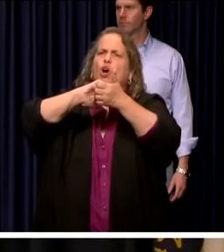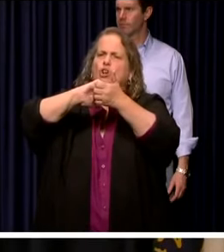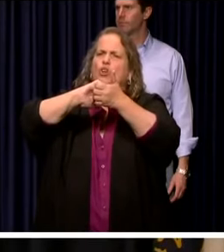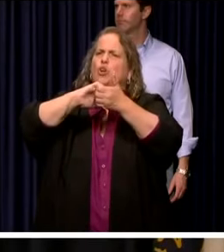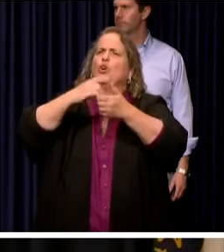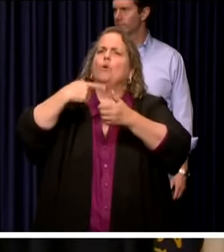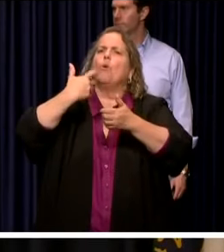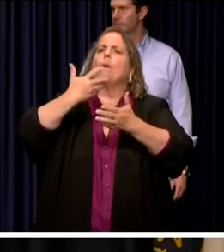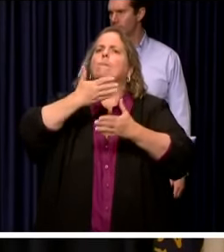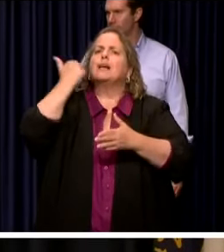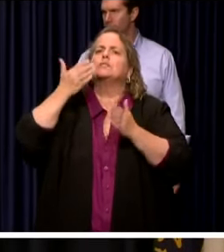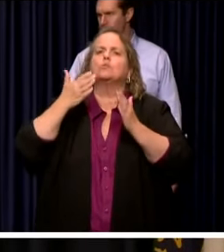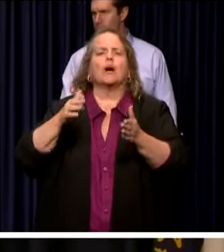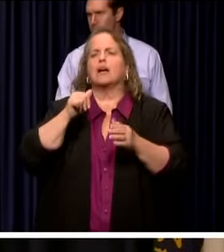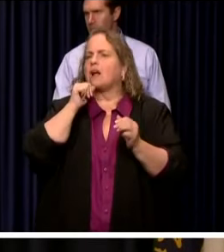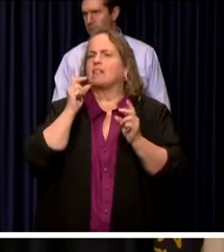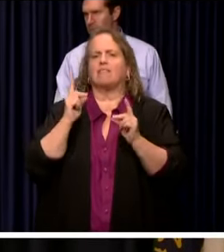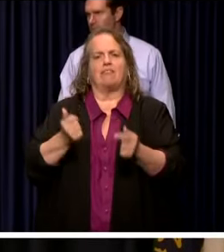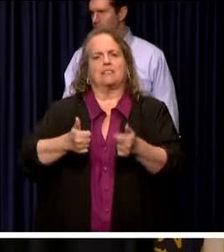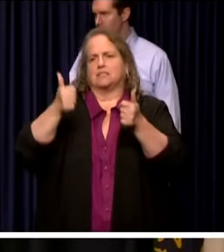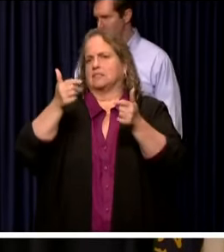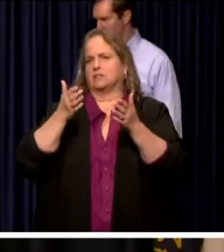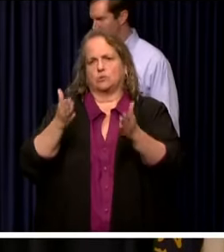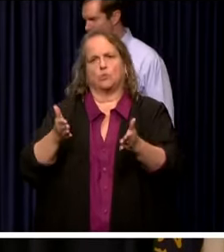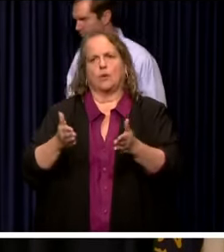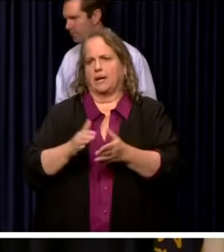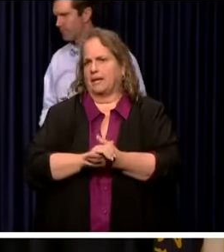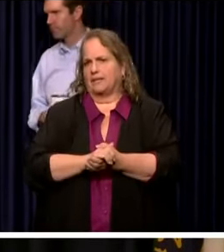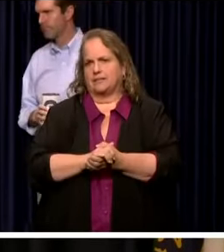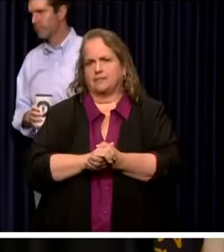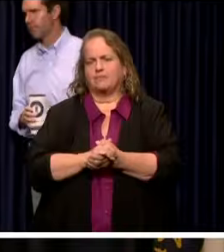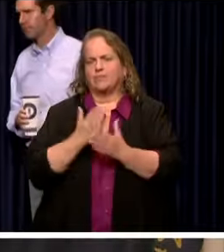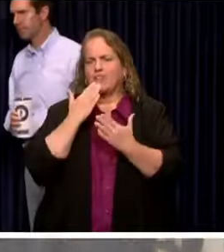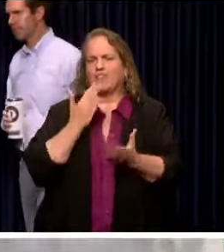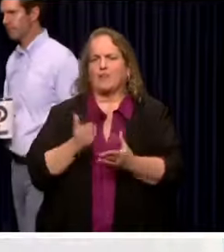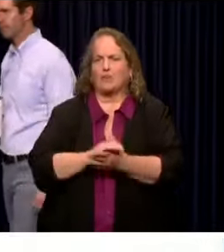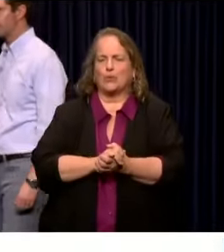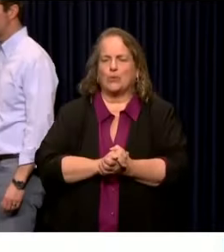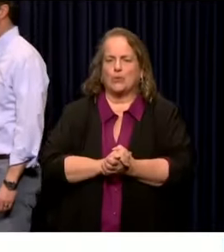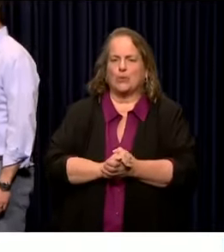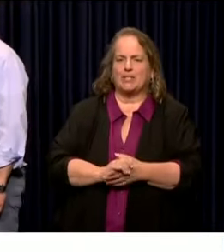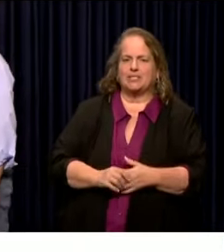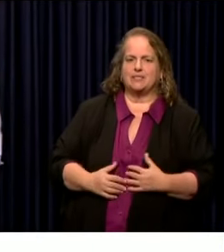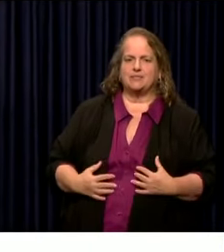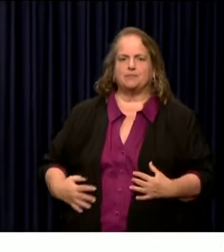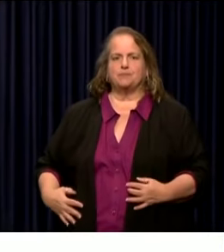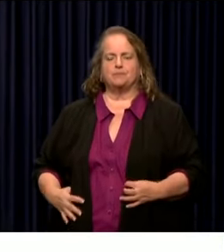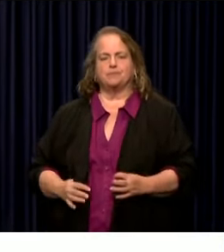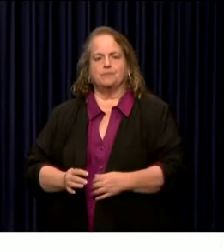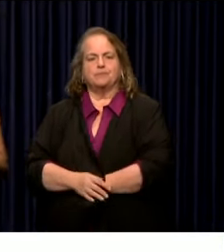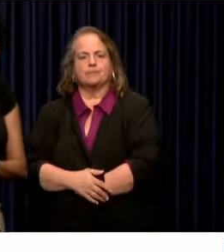NORMAL THAT WE KNOW. A COUPLE OTHER AREAS THAT WE